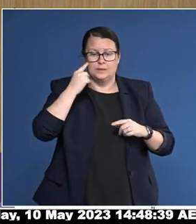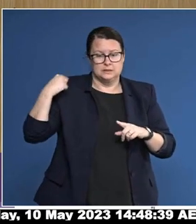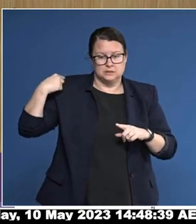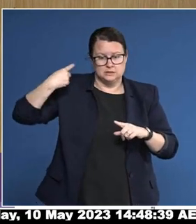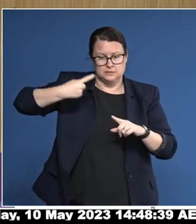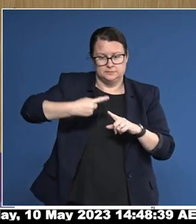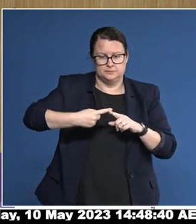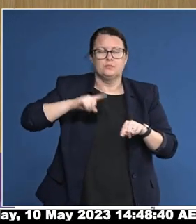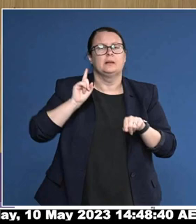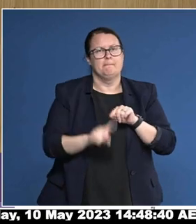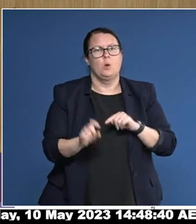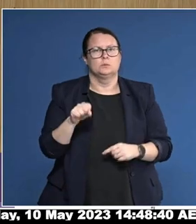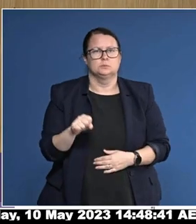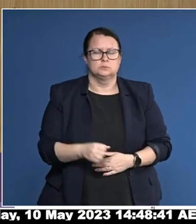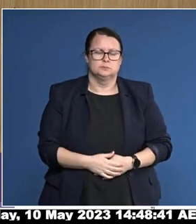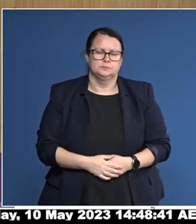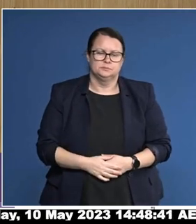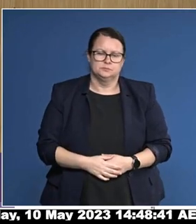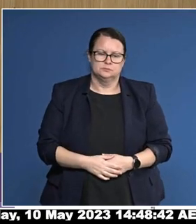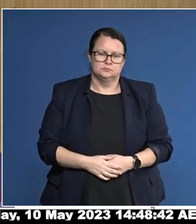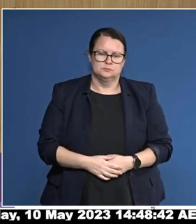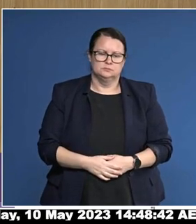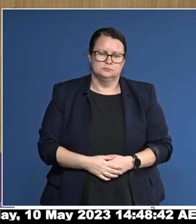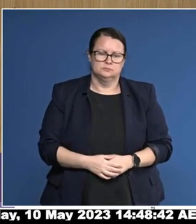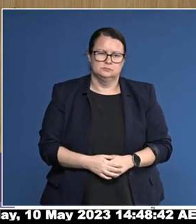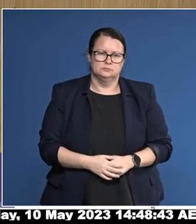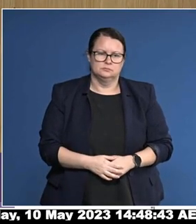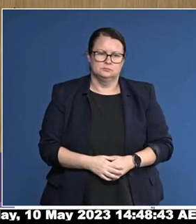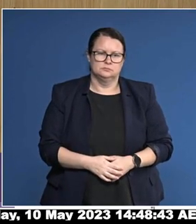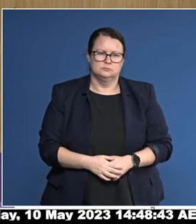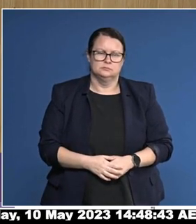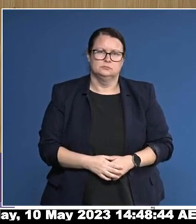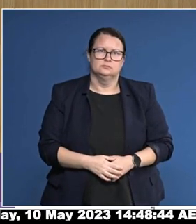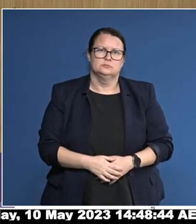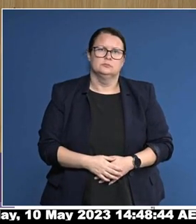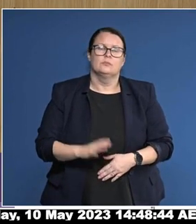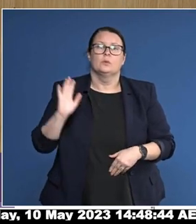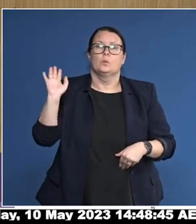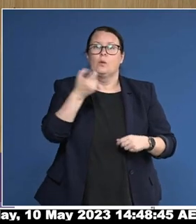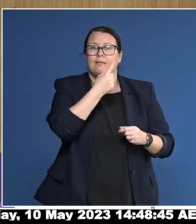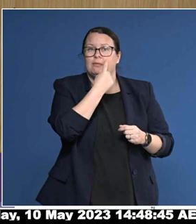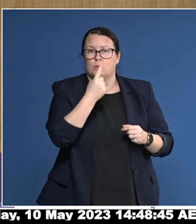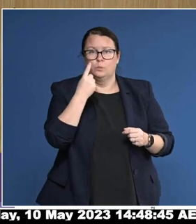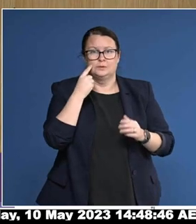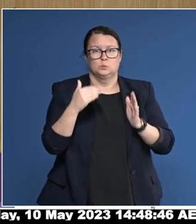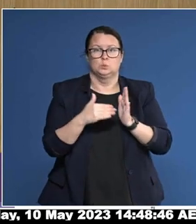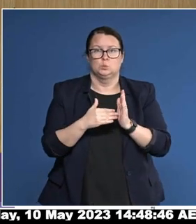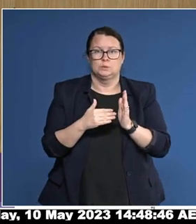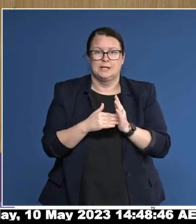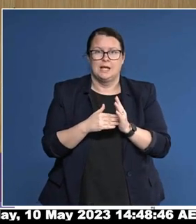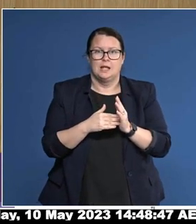Just in summary all of the witnesses today indicated areas for